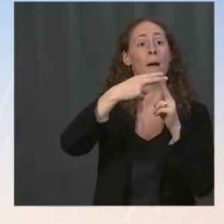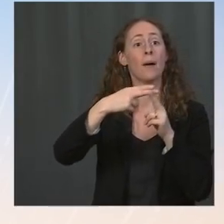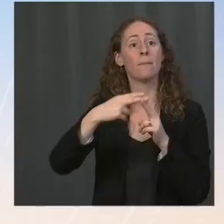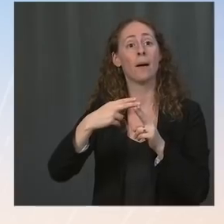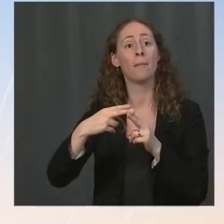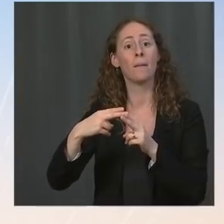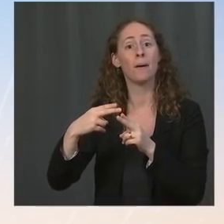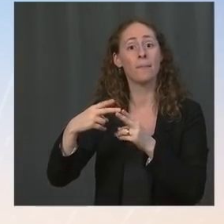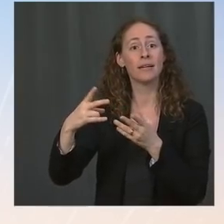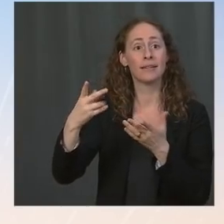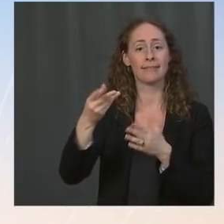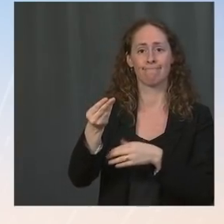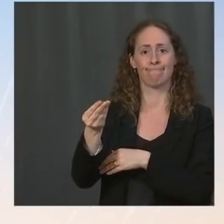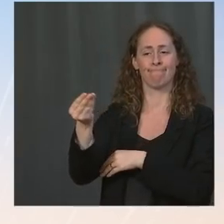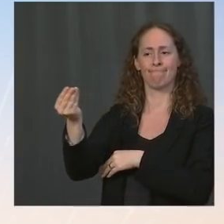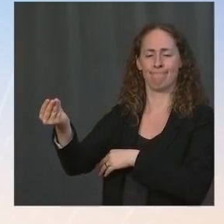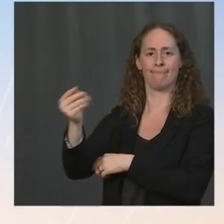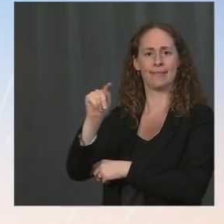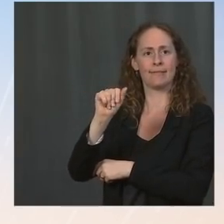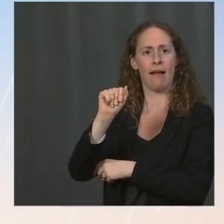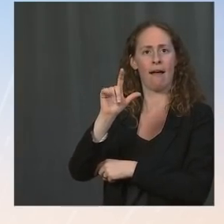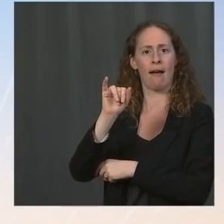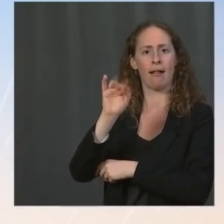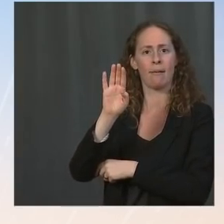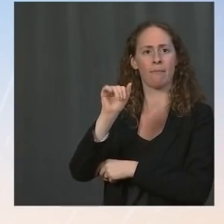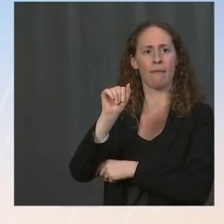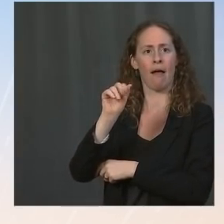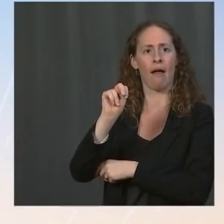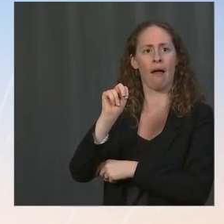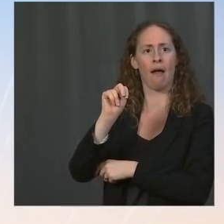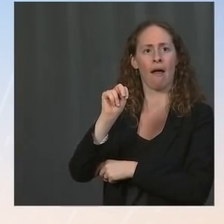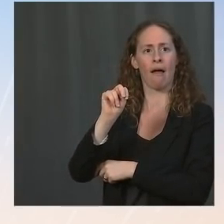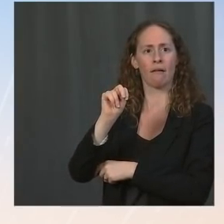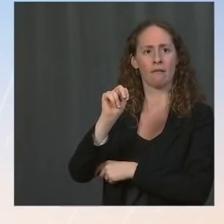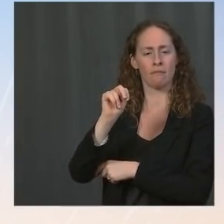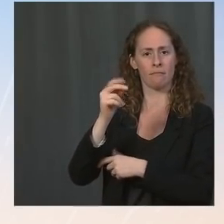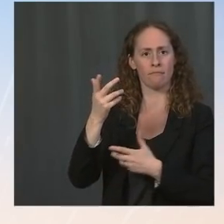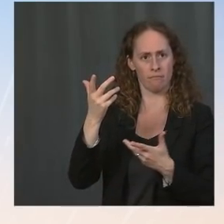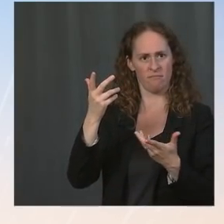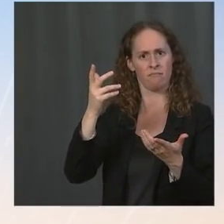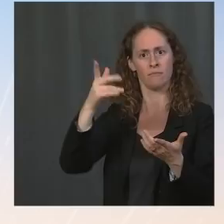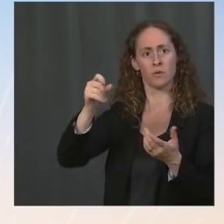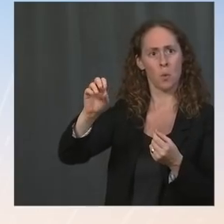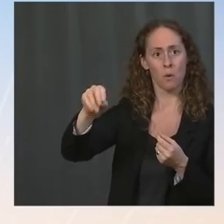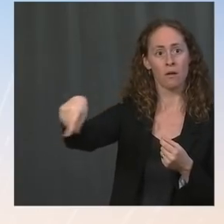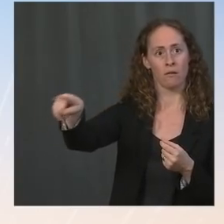obviously, to give them safe passage, which has not yet happened. But my question is: As this sort of draws down,